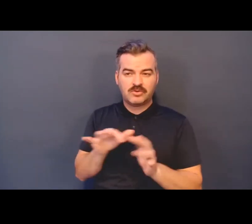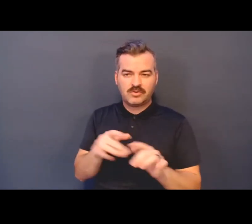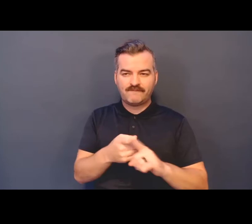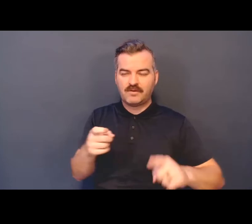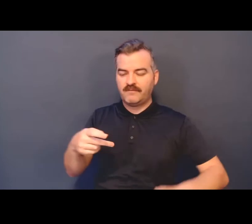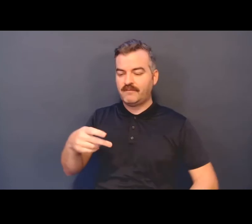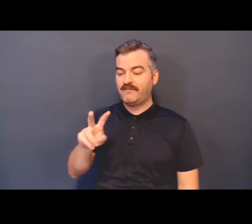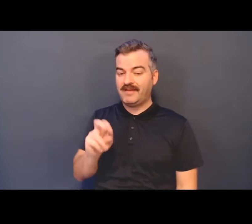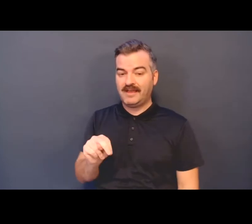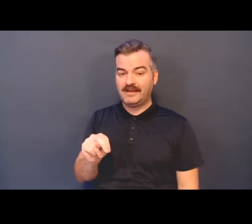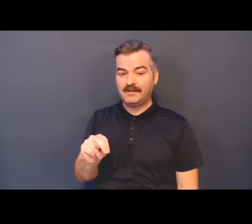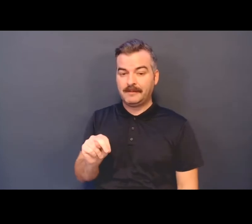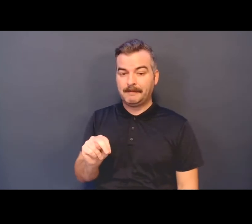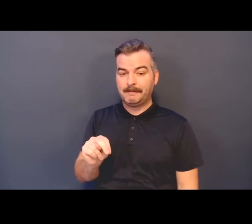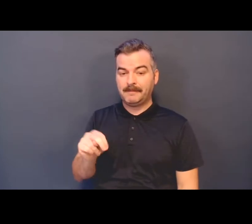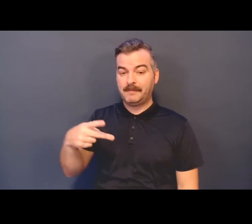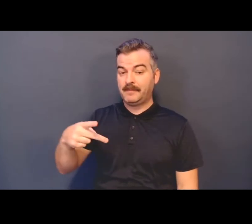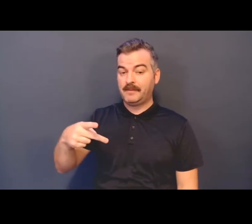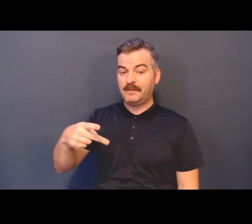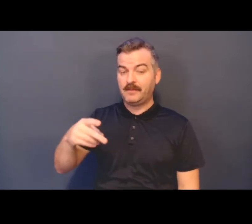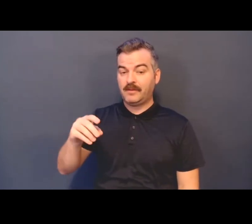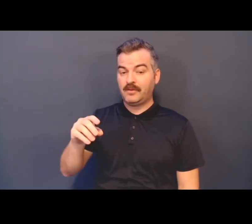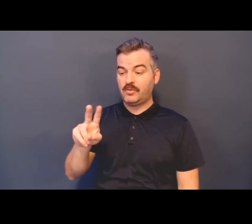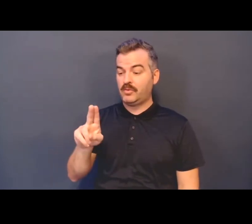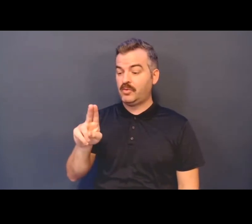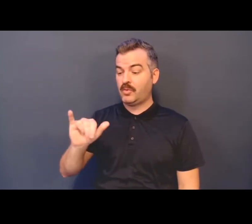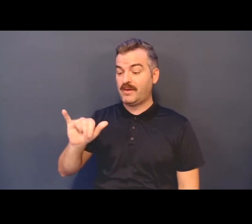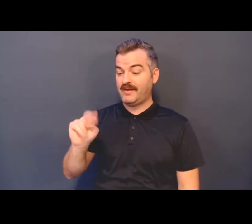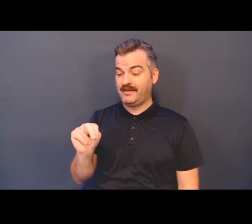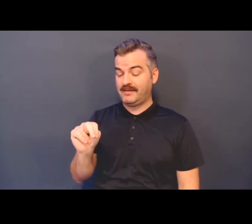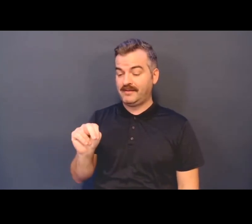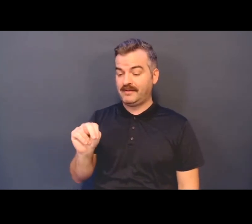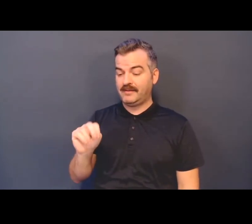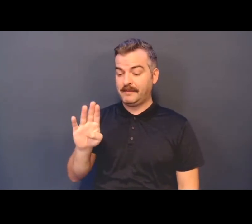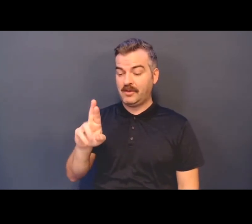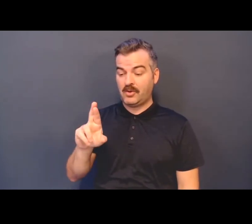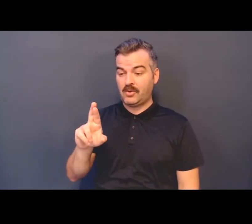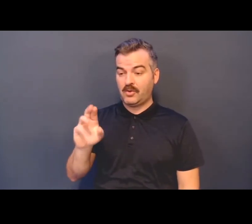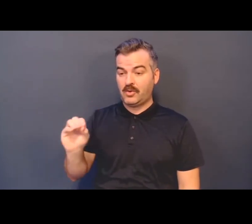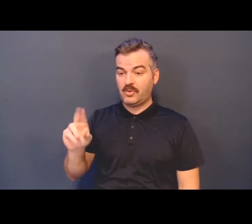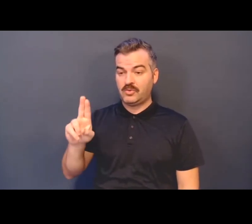Brook. 15:12:26 That's VANPUYMBROUCK.